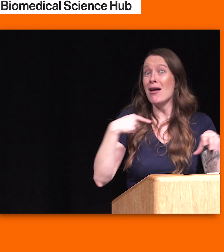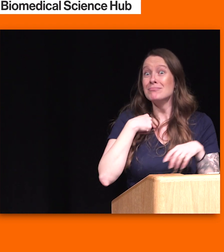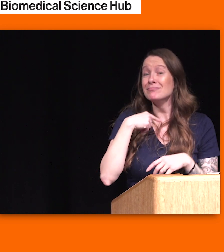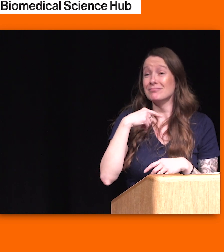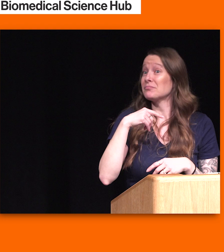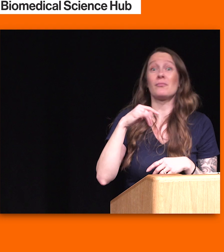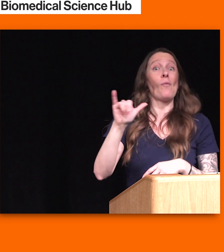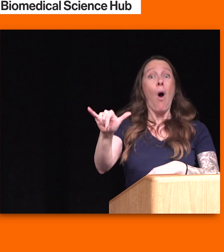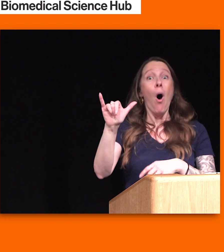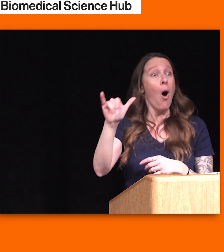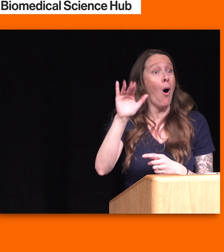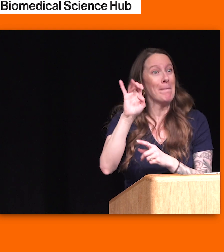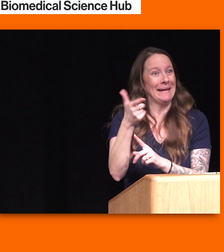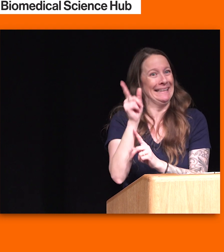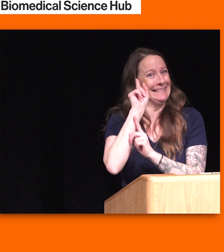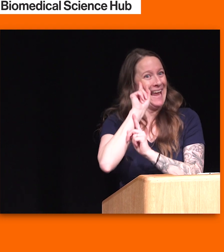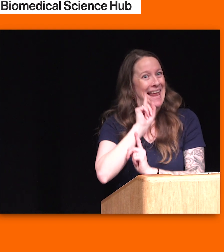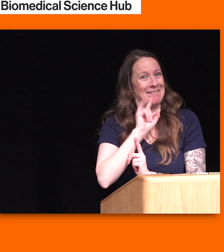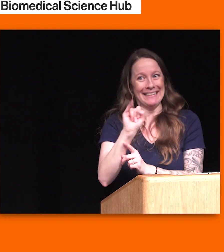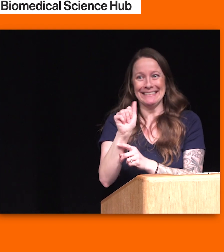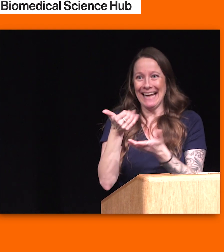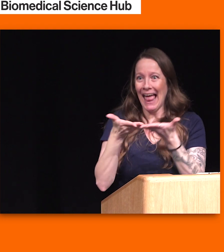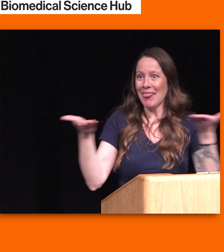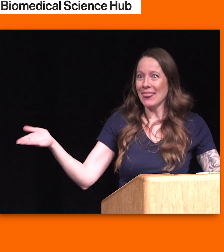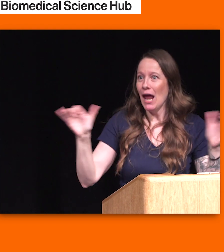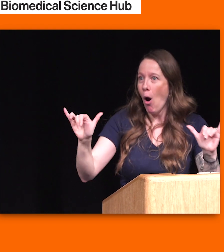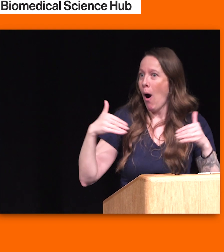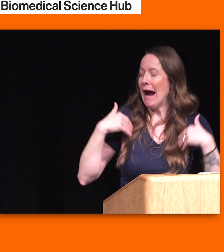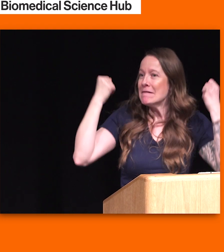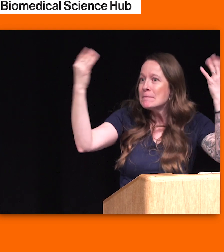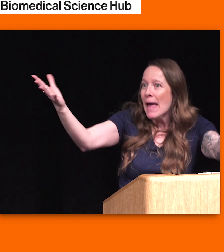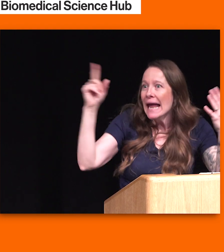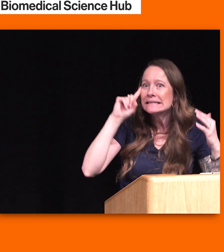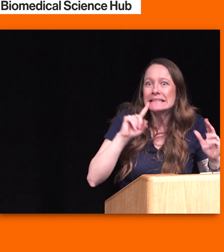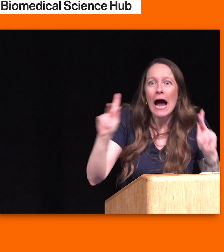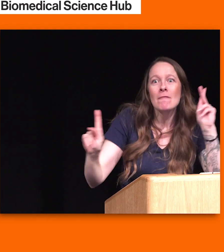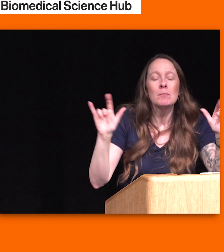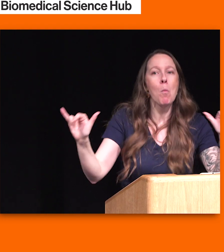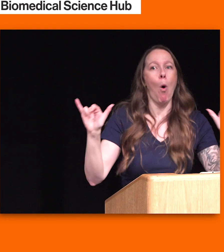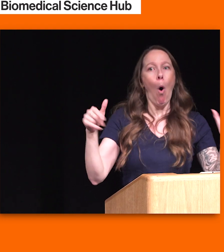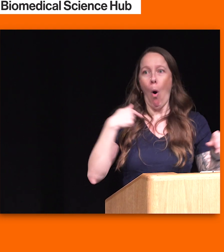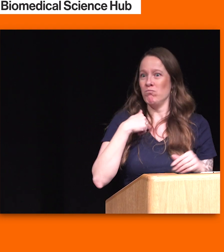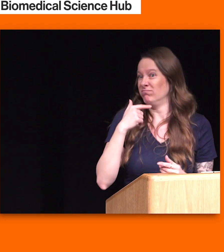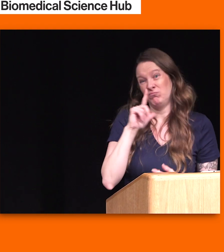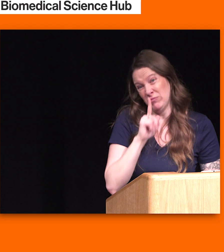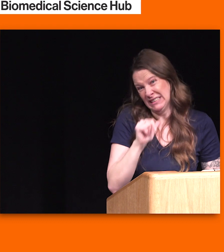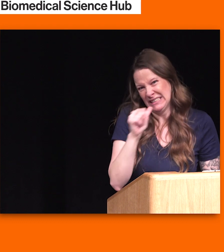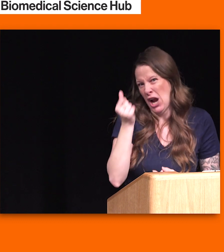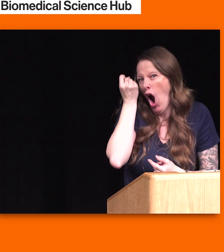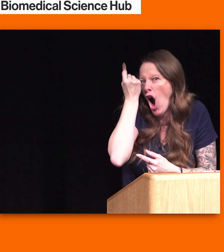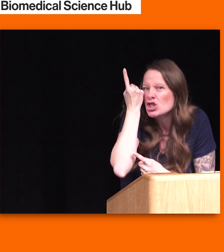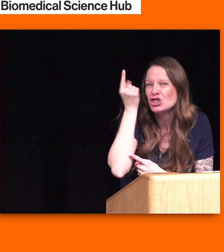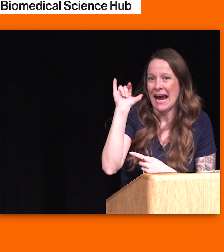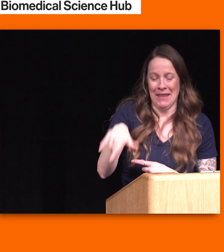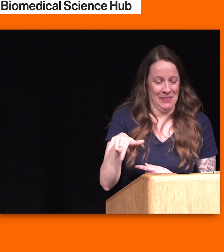I never forget. When I came to RIT, I was shocked. I thought--I realized that being Deaf was a thing.